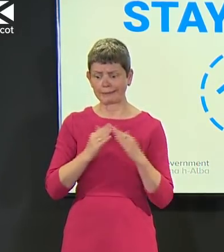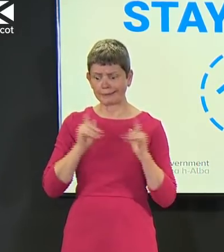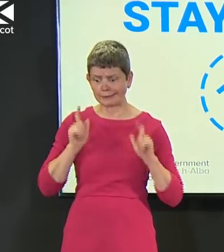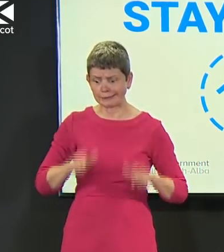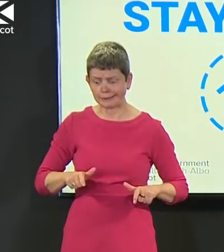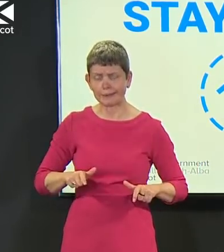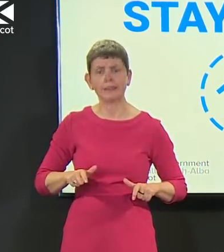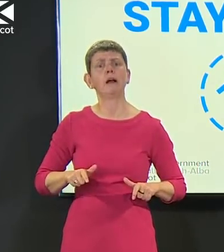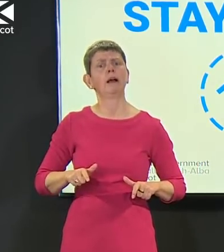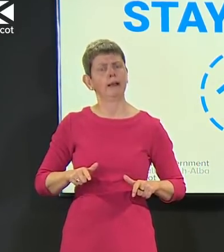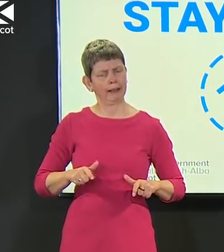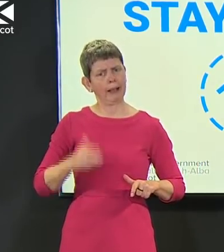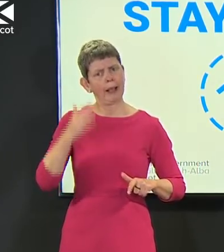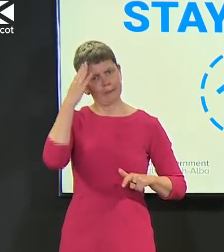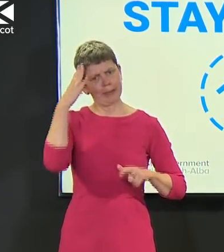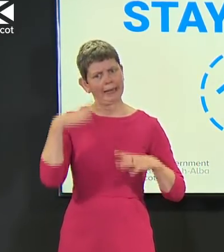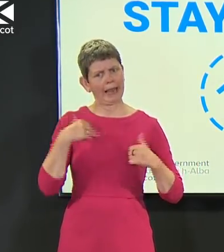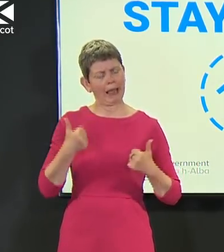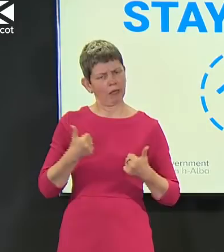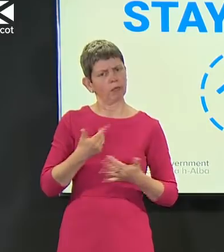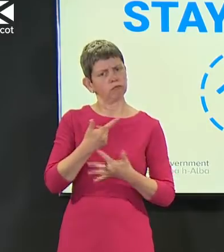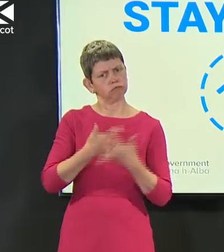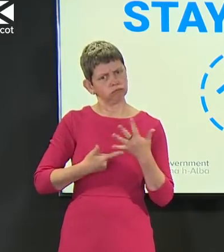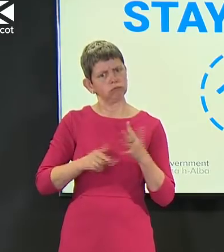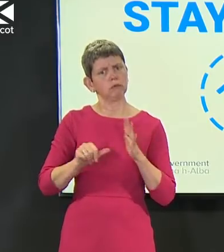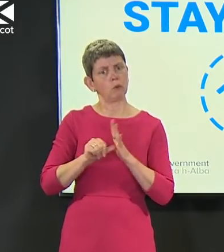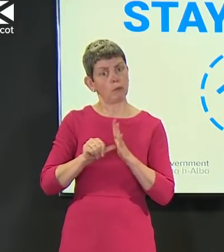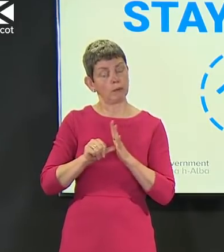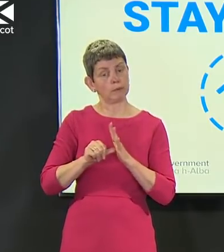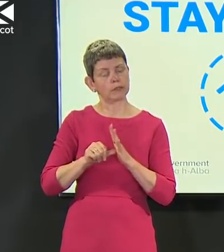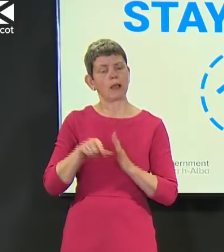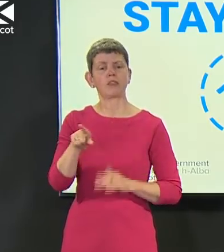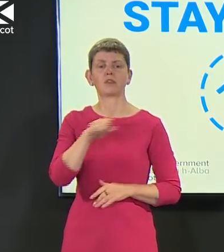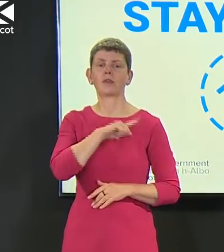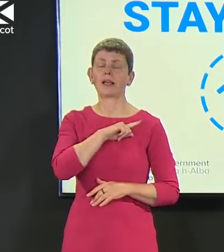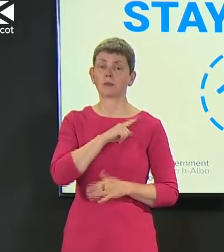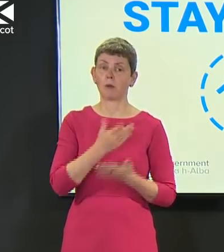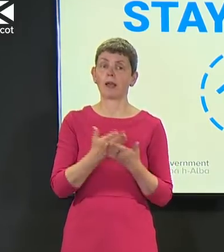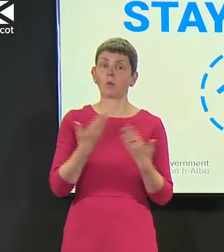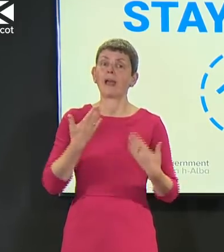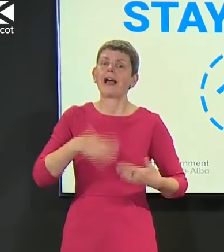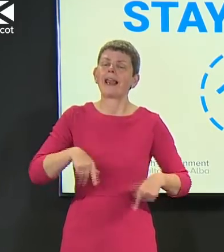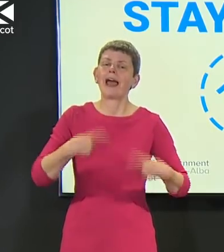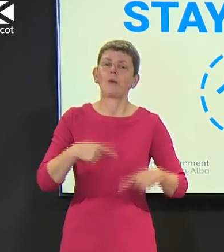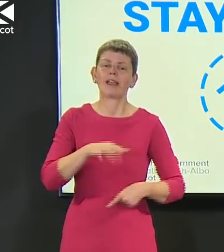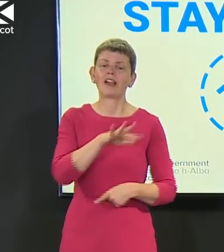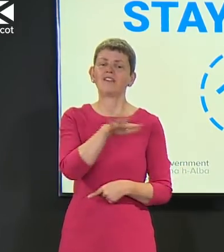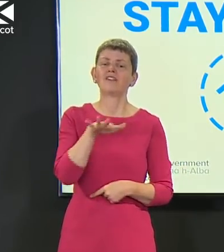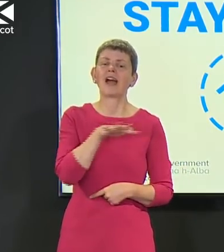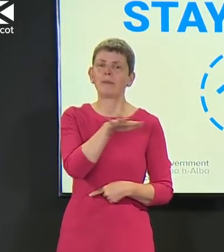on family contact first because i think at this stage in the whole journey that probably is what